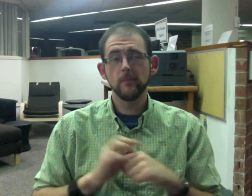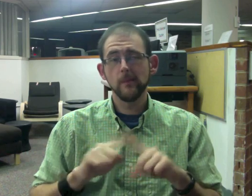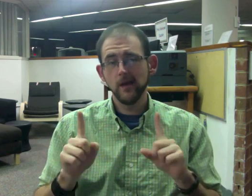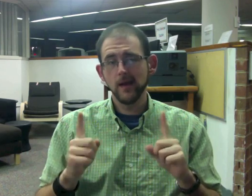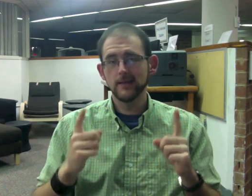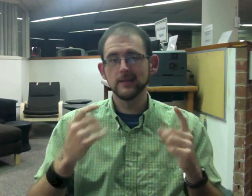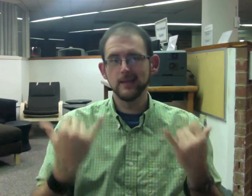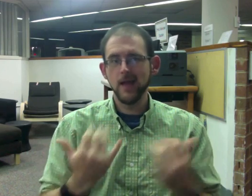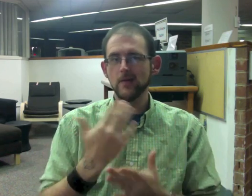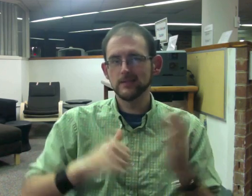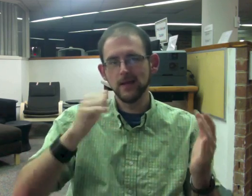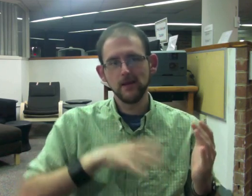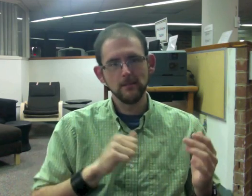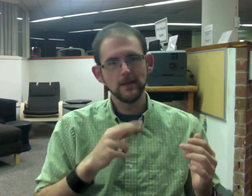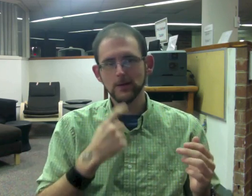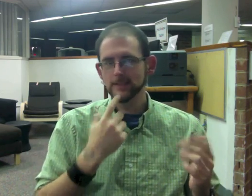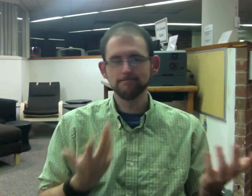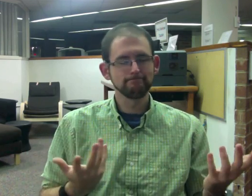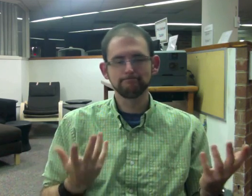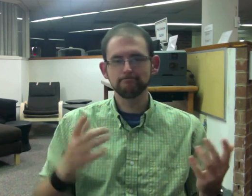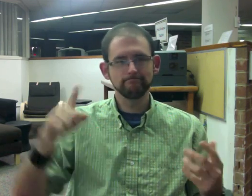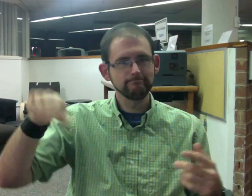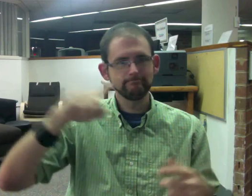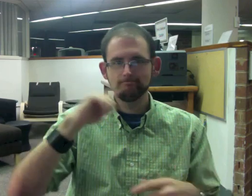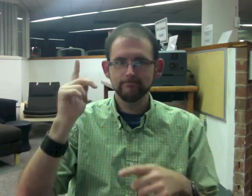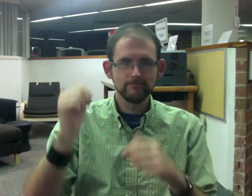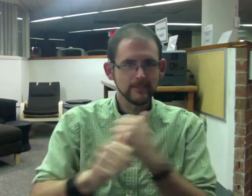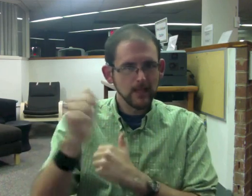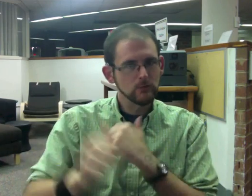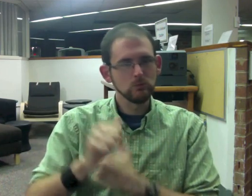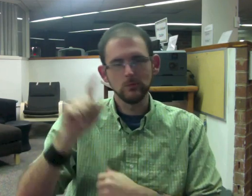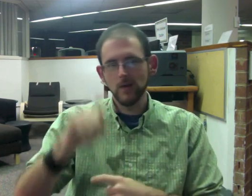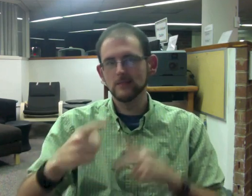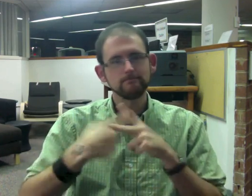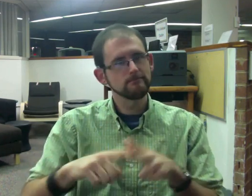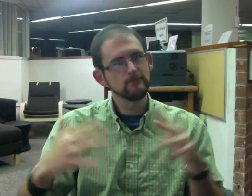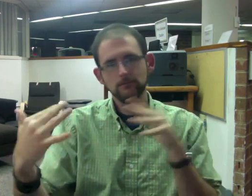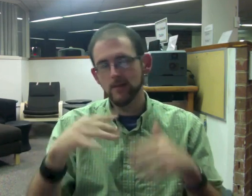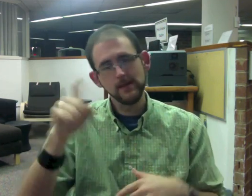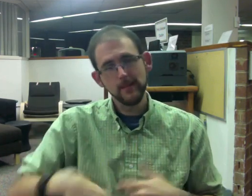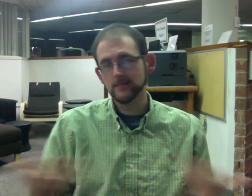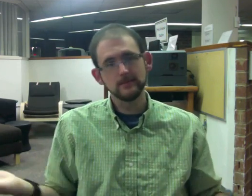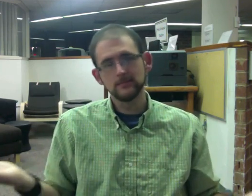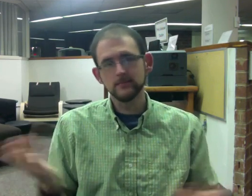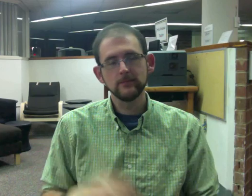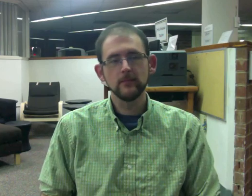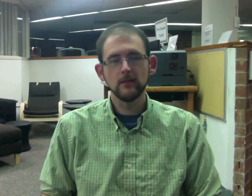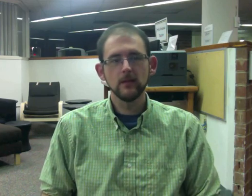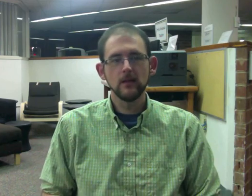But some of their men begin arguing that the oncoming army is dangerous and they will have to go to battle.